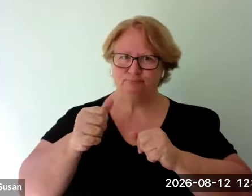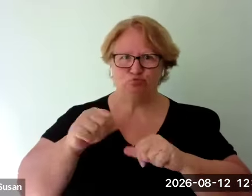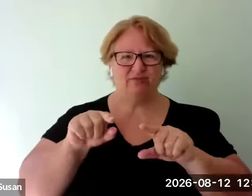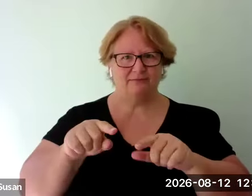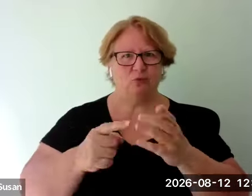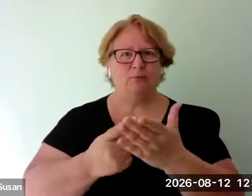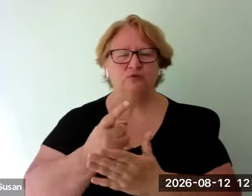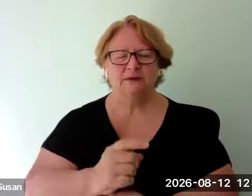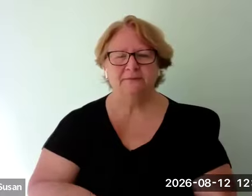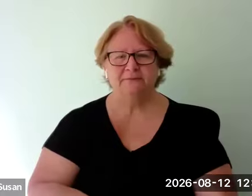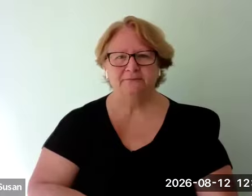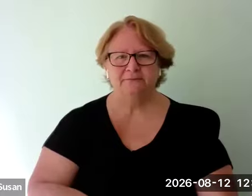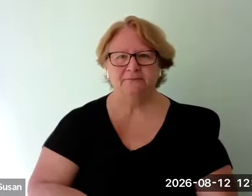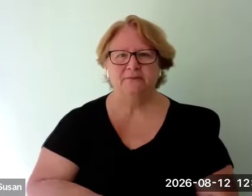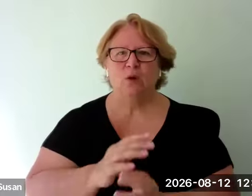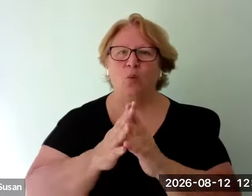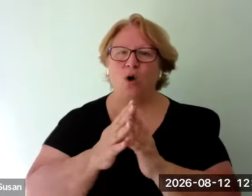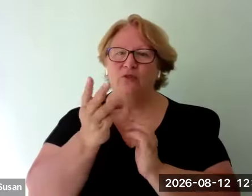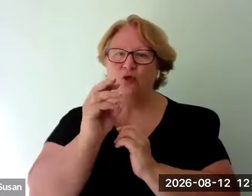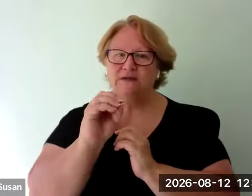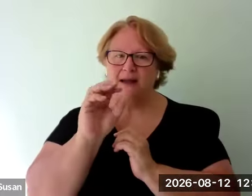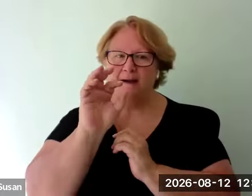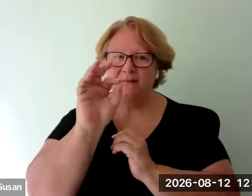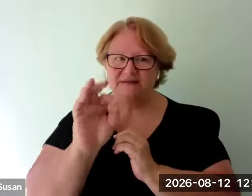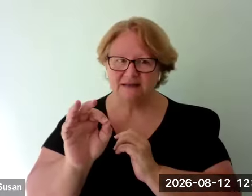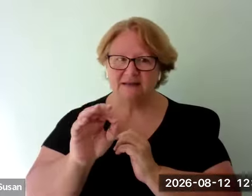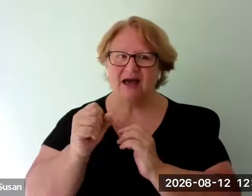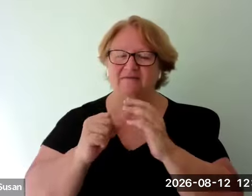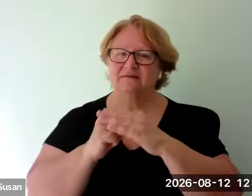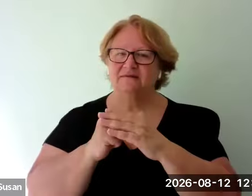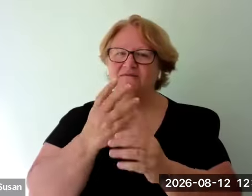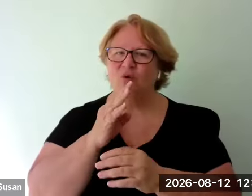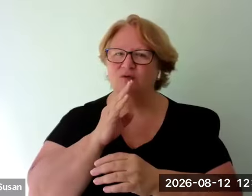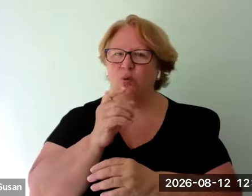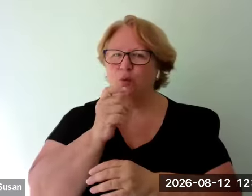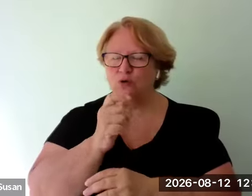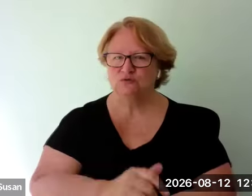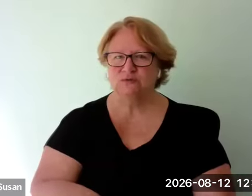This is the experience and readiness to make the most of